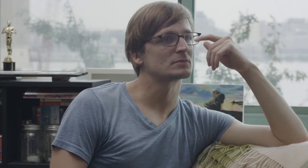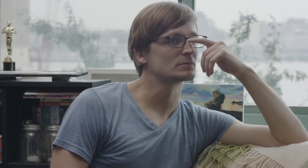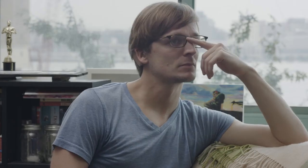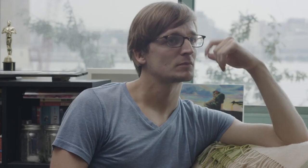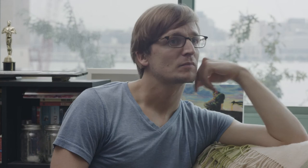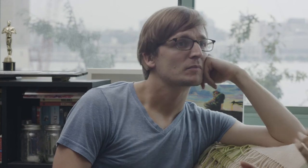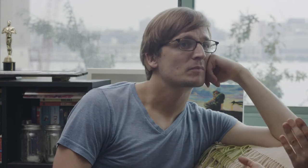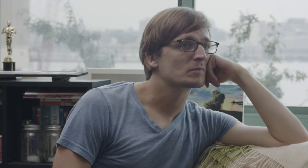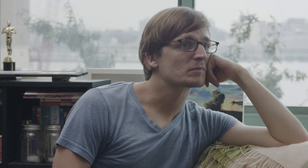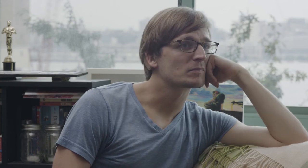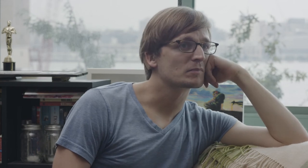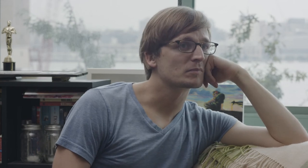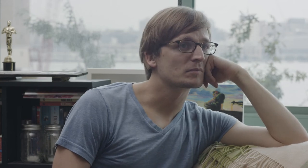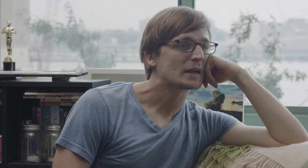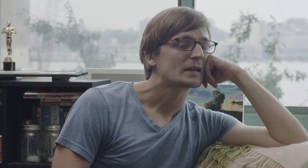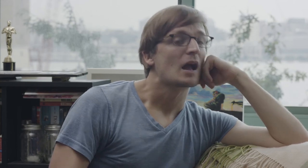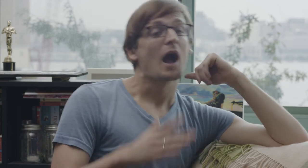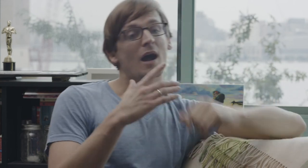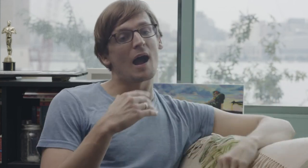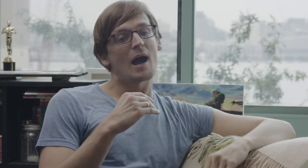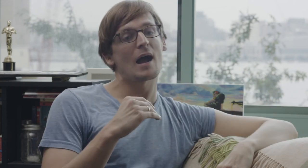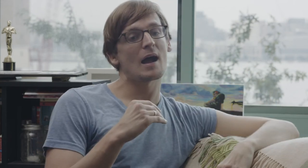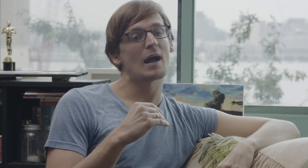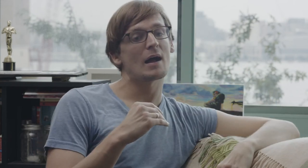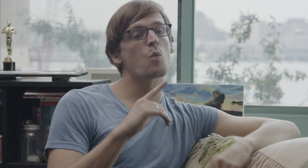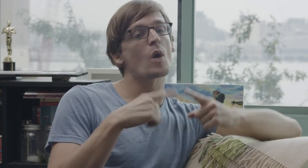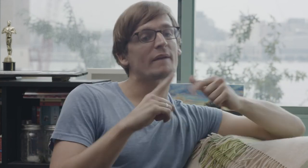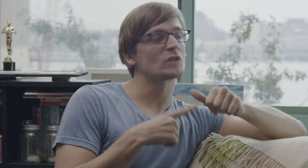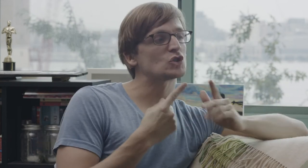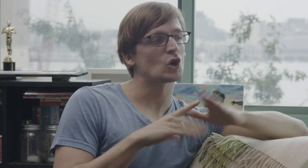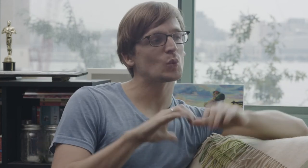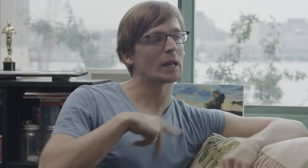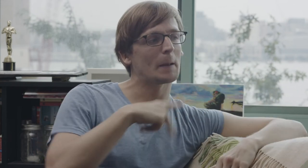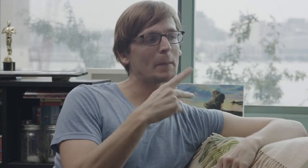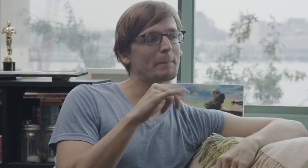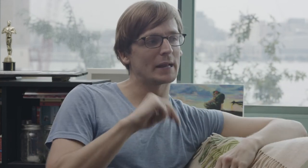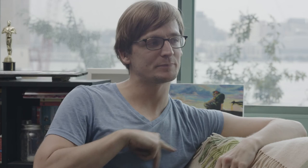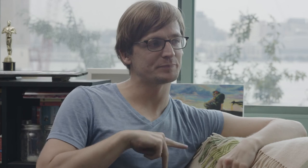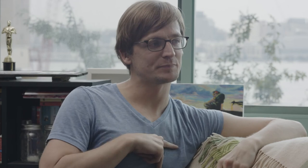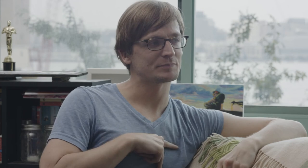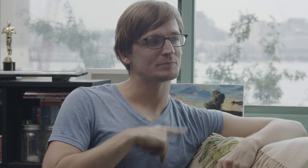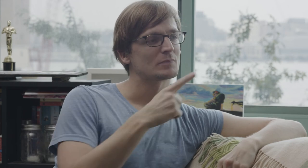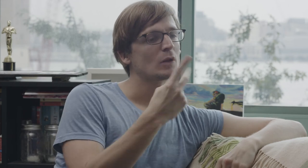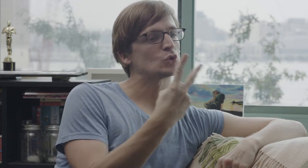Kallen: And maybe didn't let you make excuses. When I first started rehearsals for Pippin,